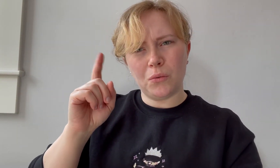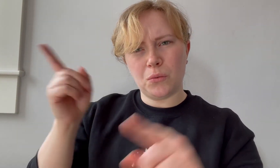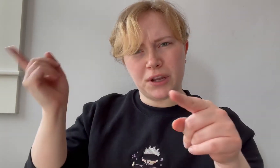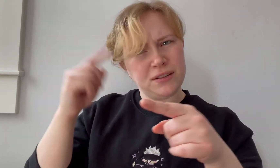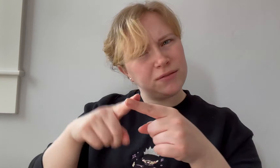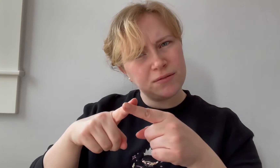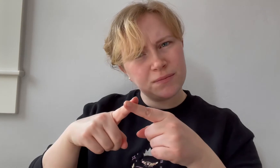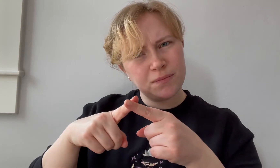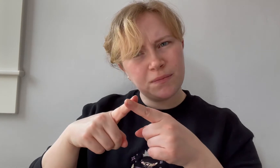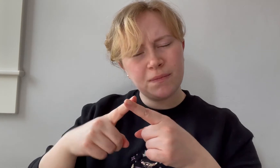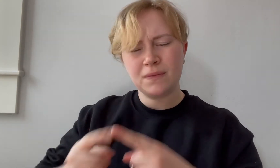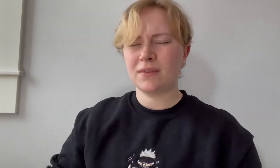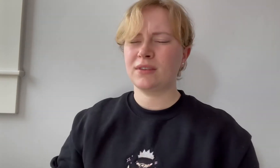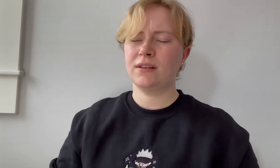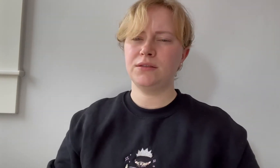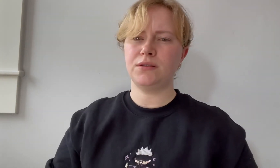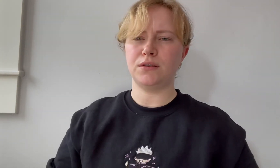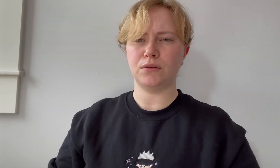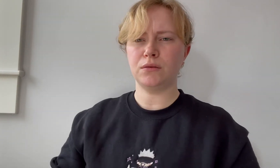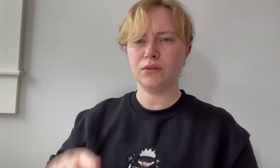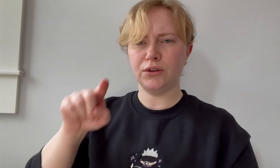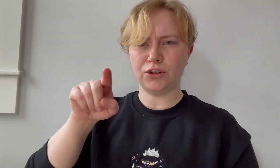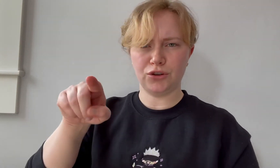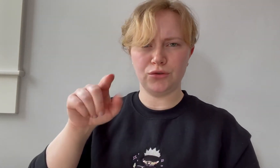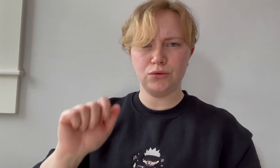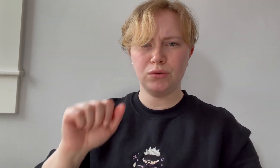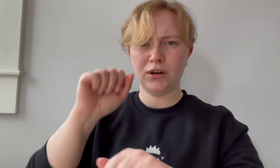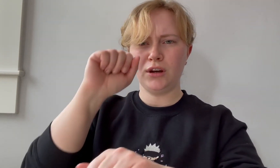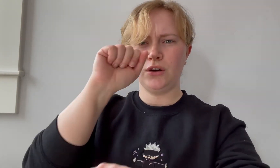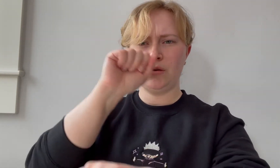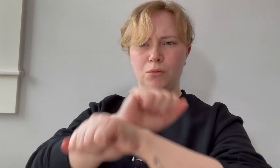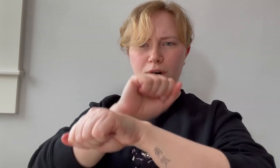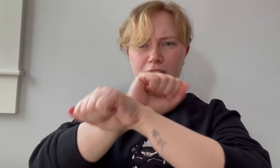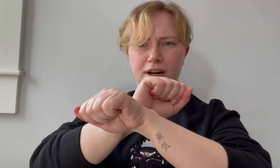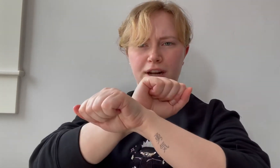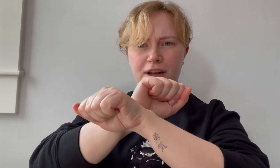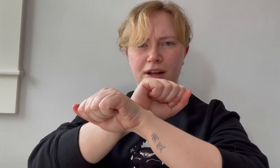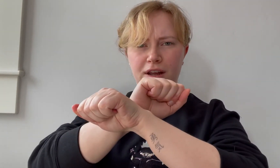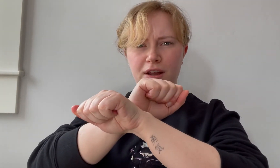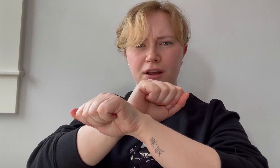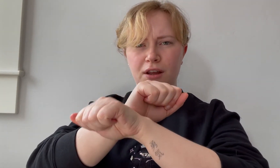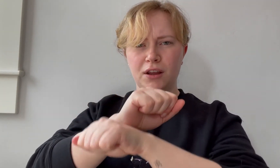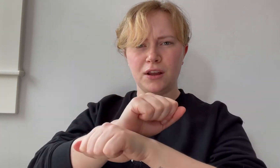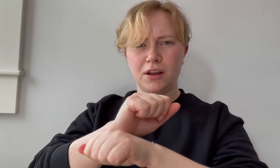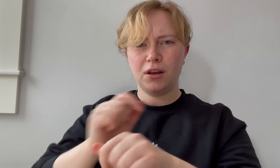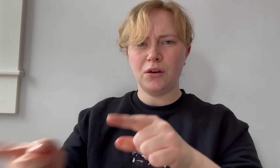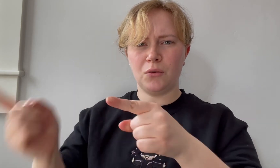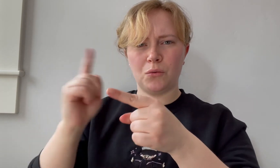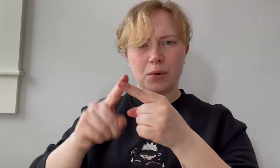when so you work when